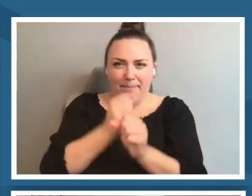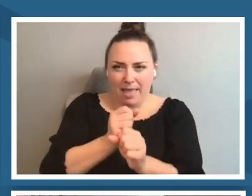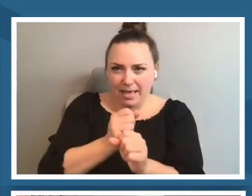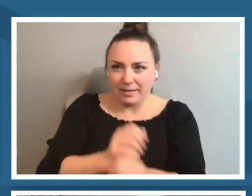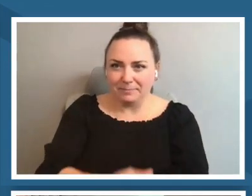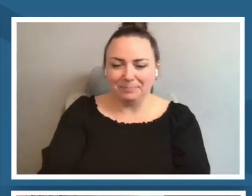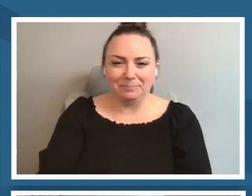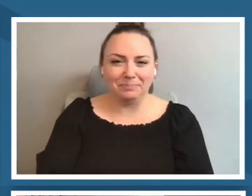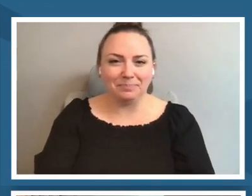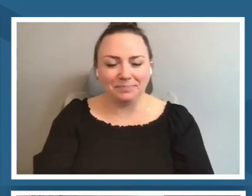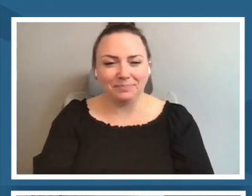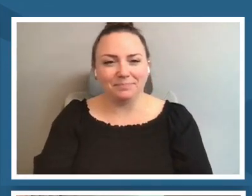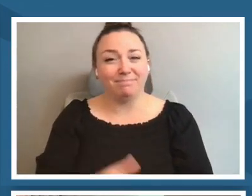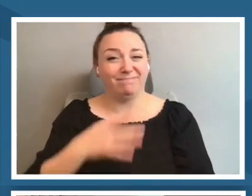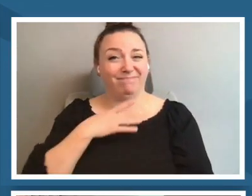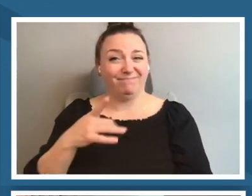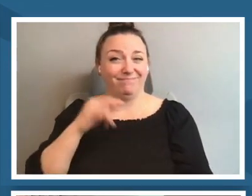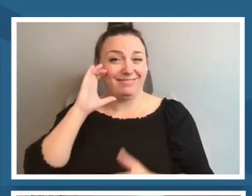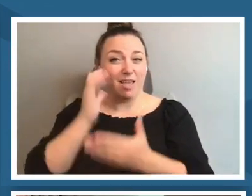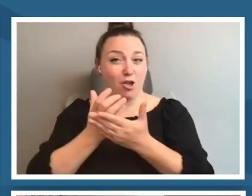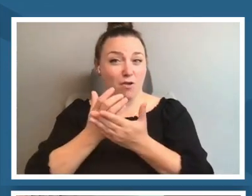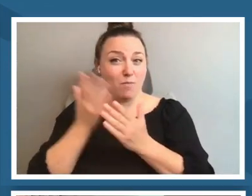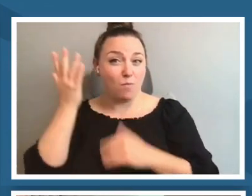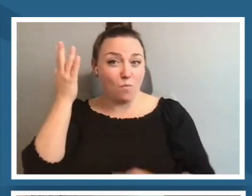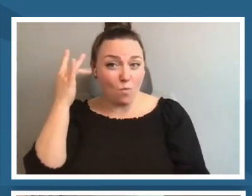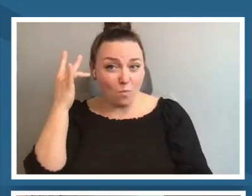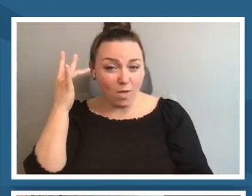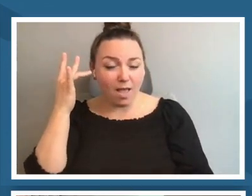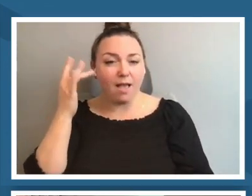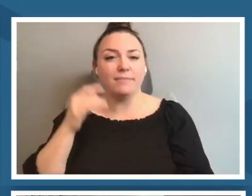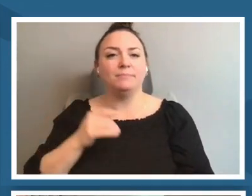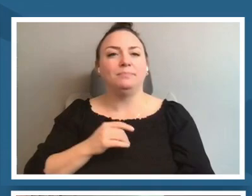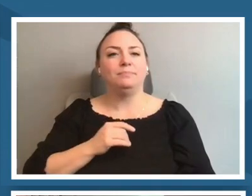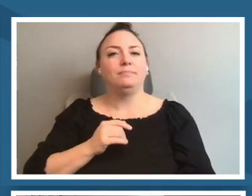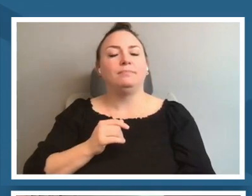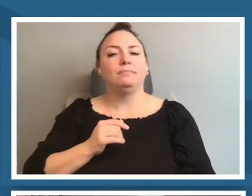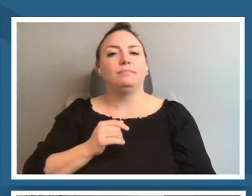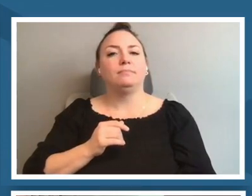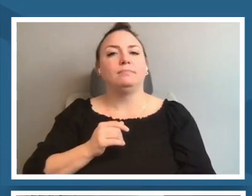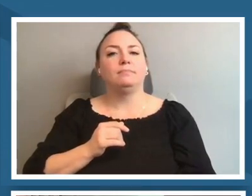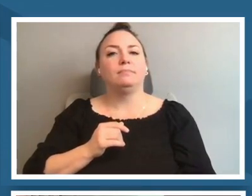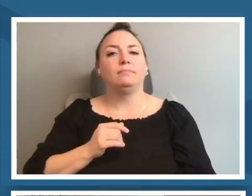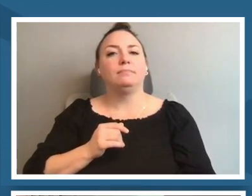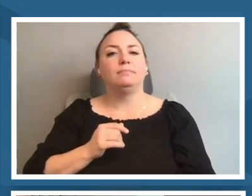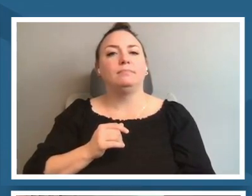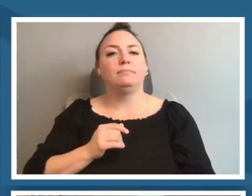about these diagrams is that they kind of make very concrete